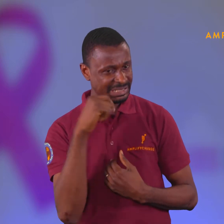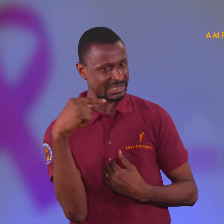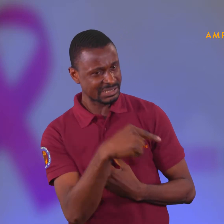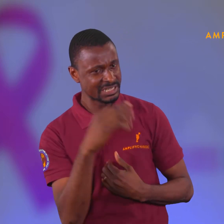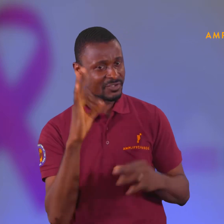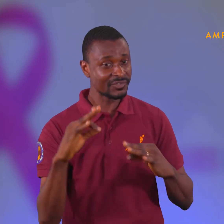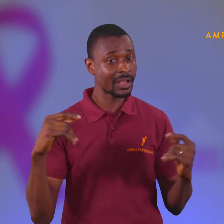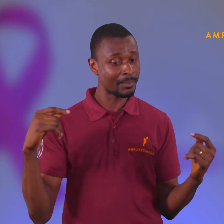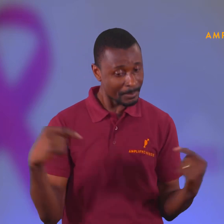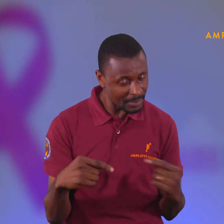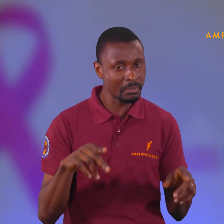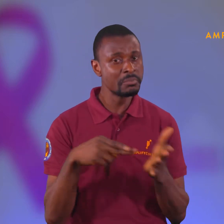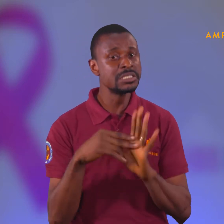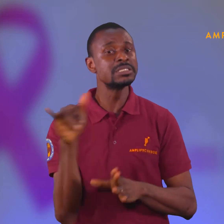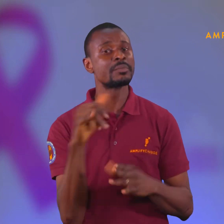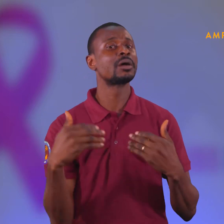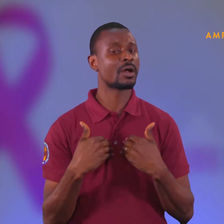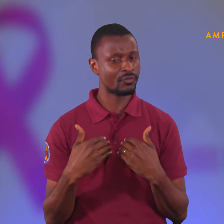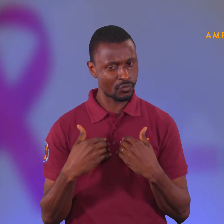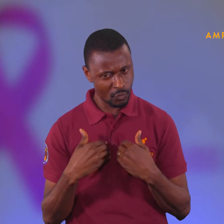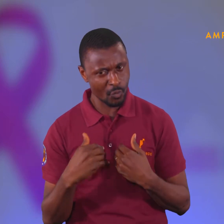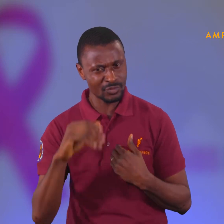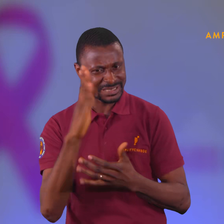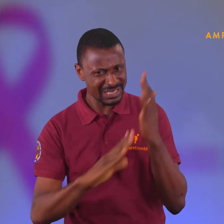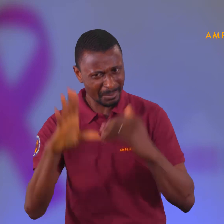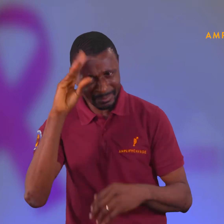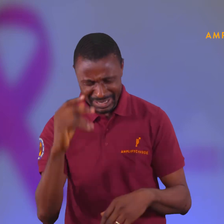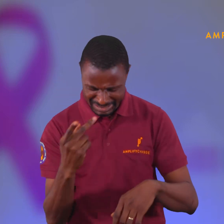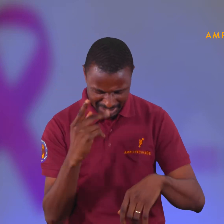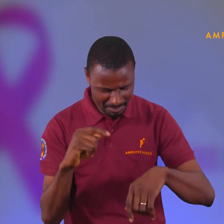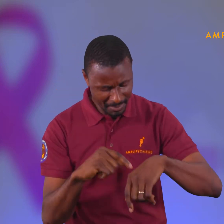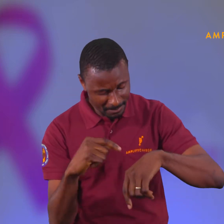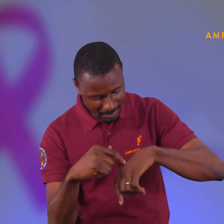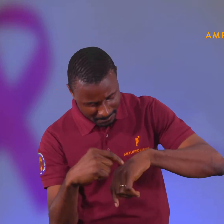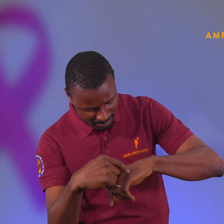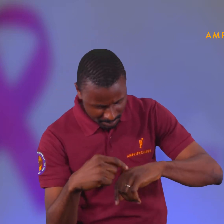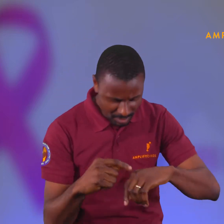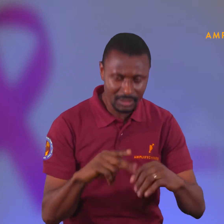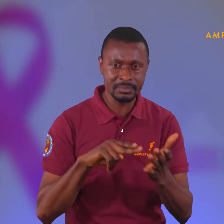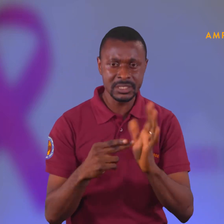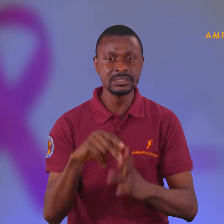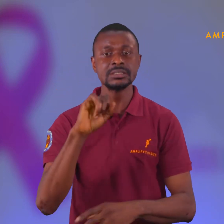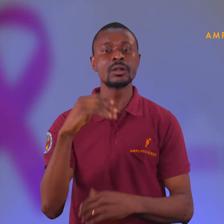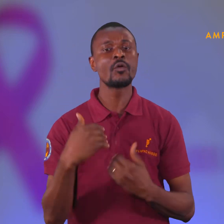Some women also feel pains when infected with STI. Some men also have sores around their genitals.